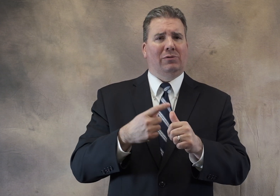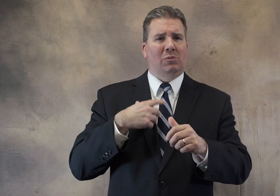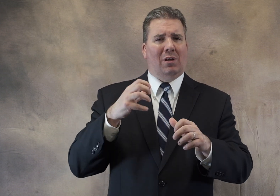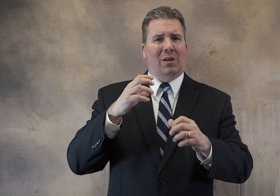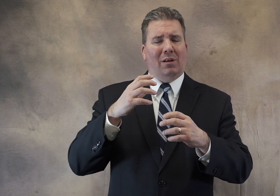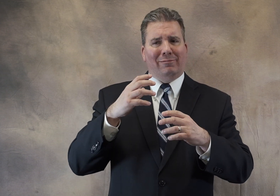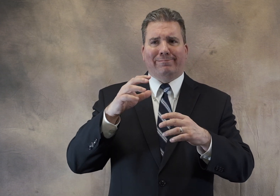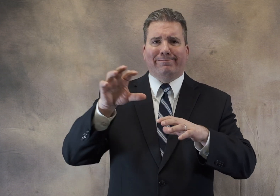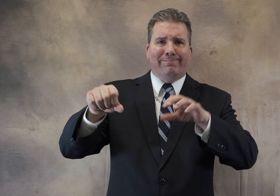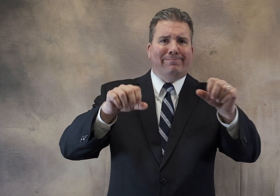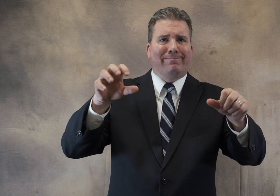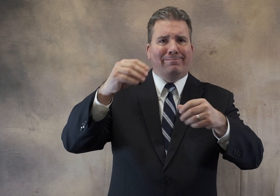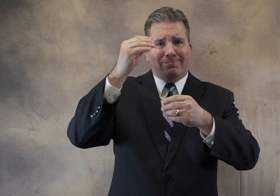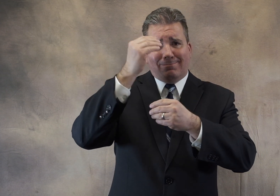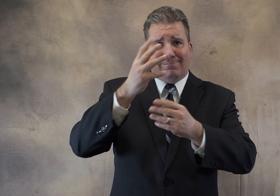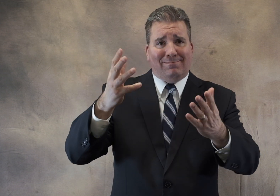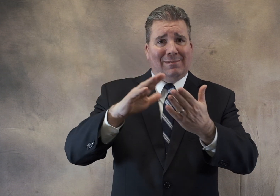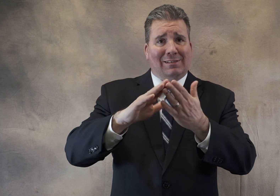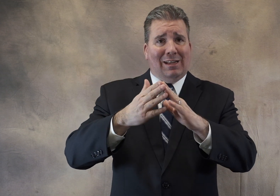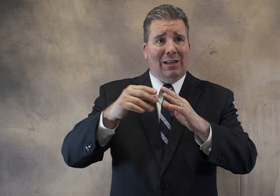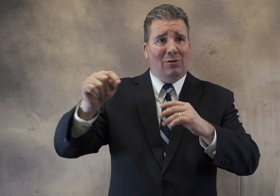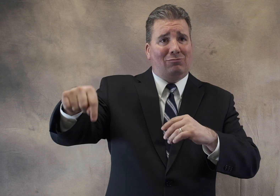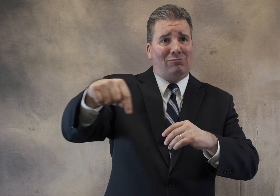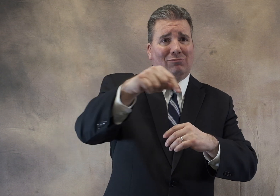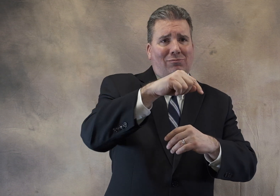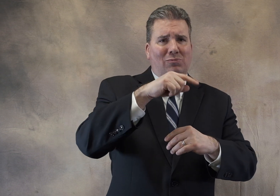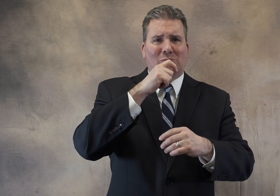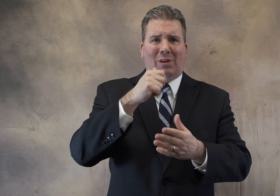of the Visor Card project and made it a success.